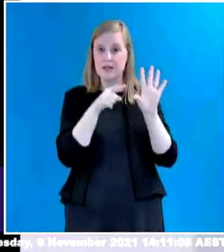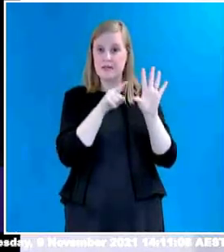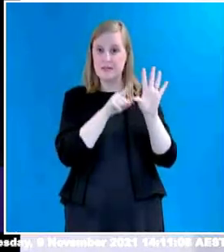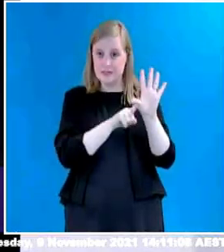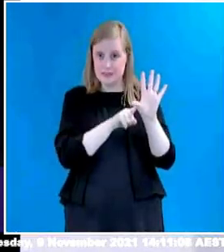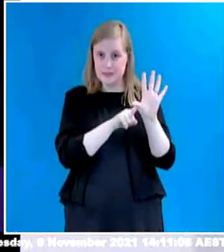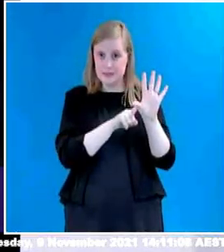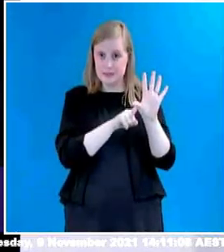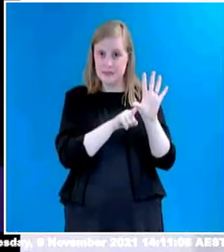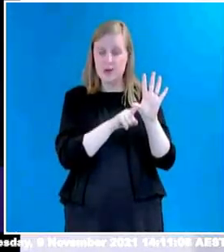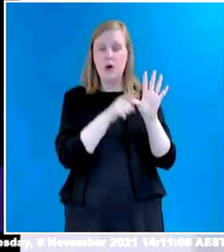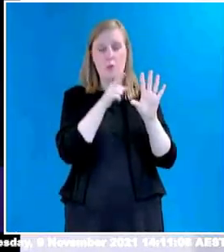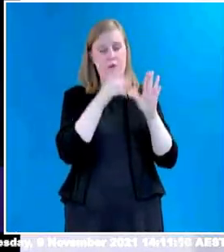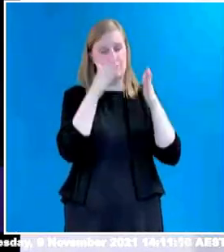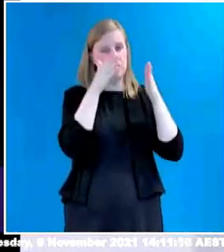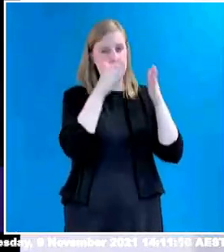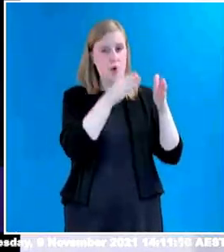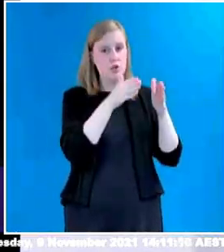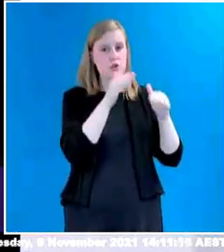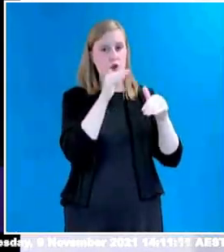or customary international law.